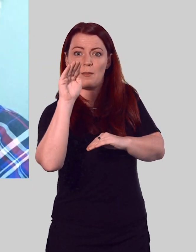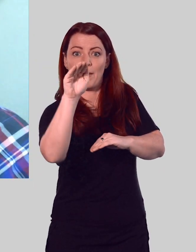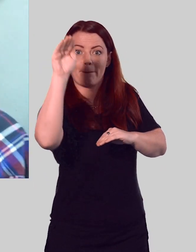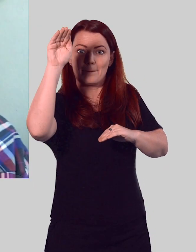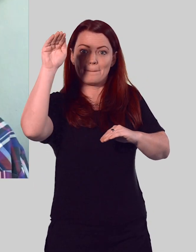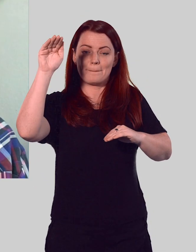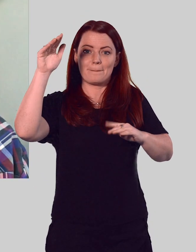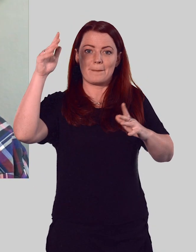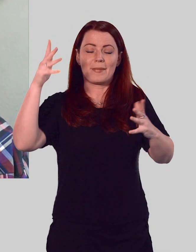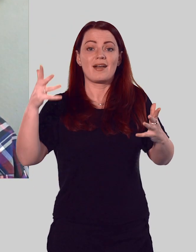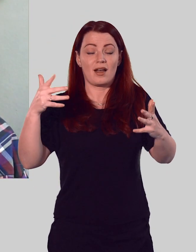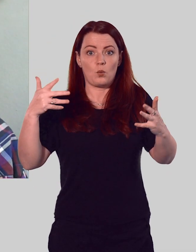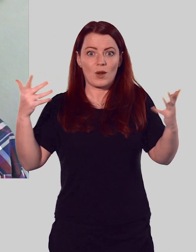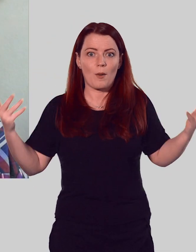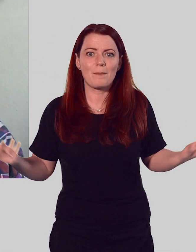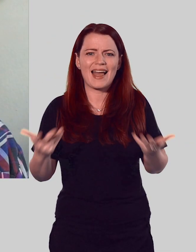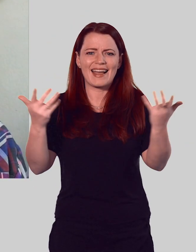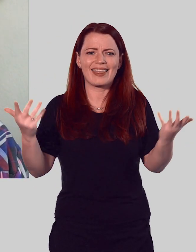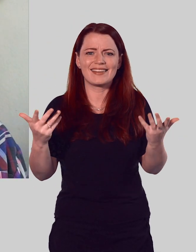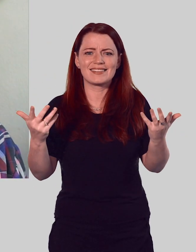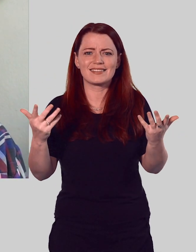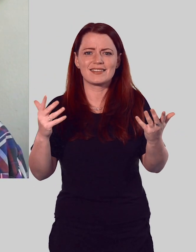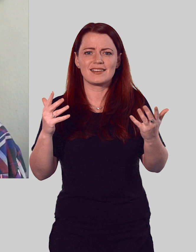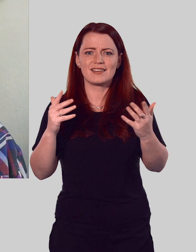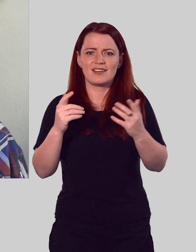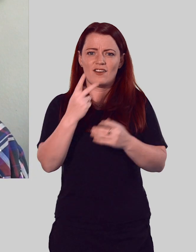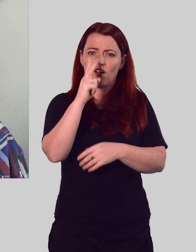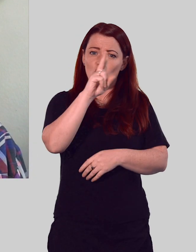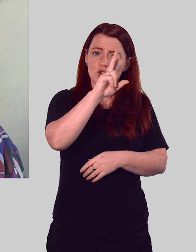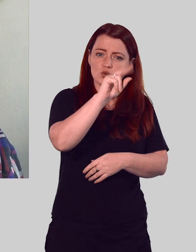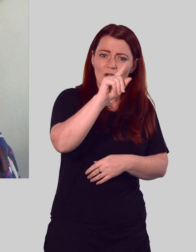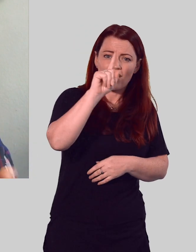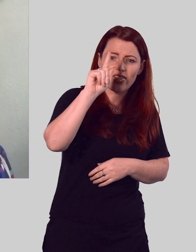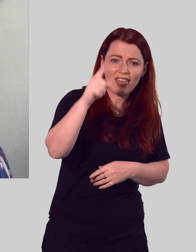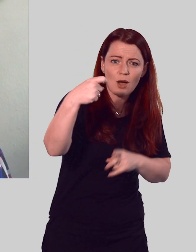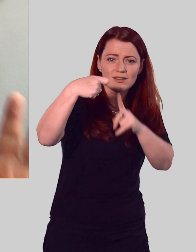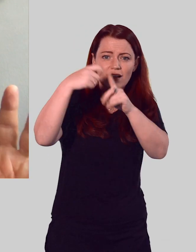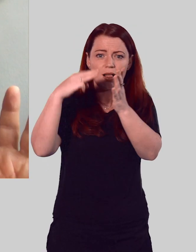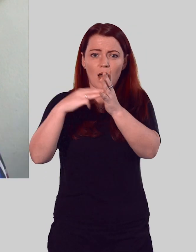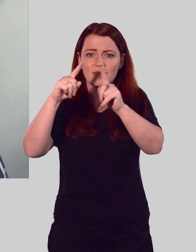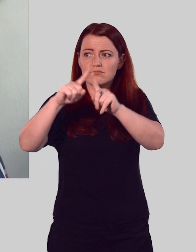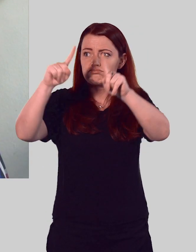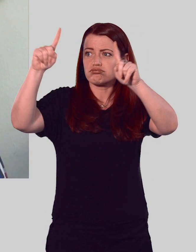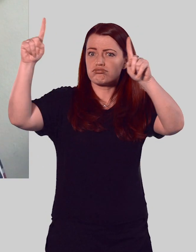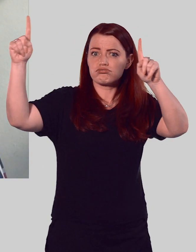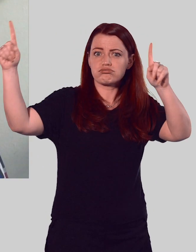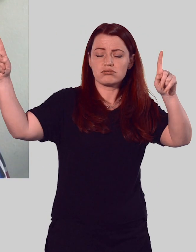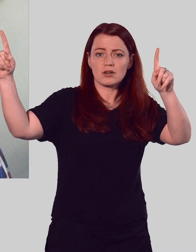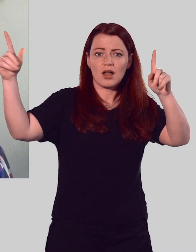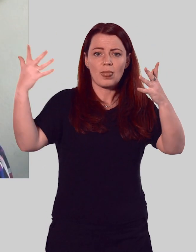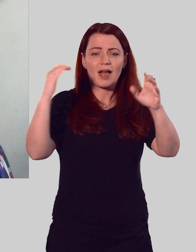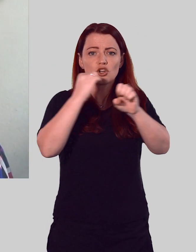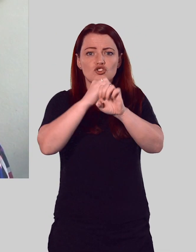and we're playing this over 12,000 kilometres, that geographical connection is remarkable.